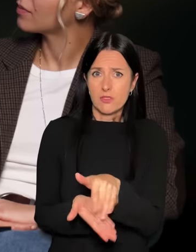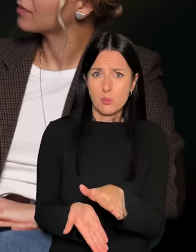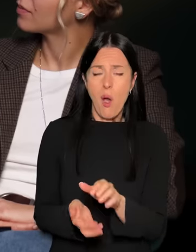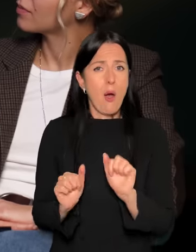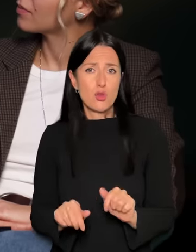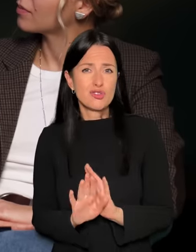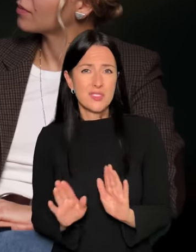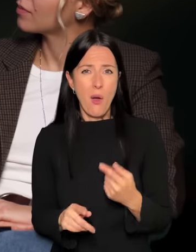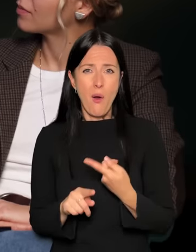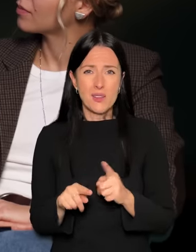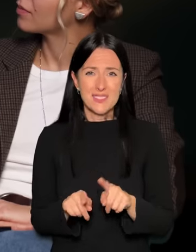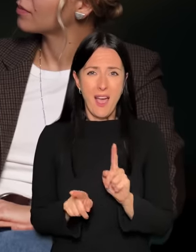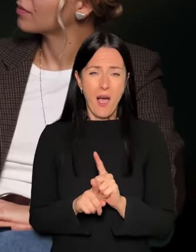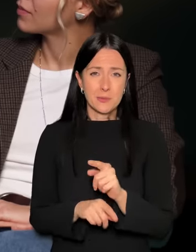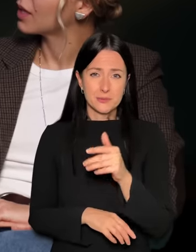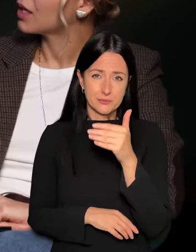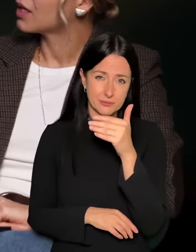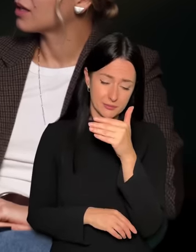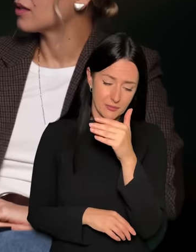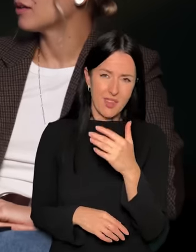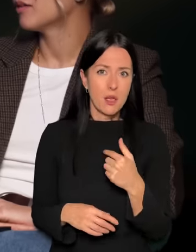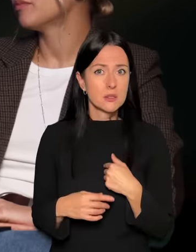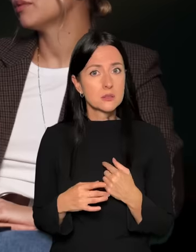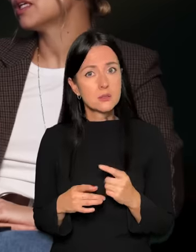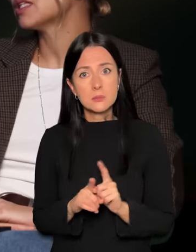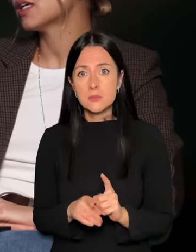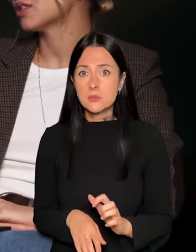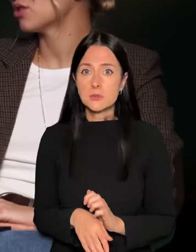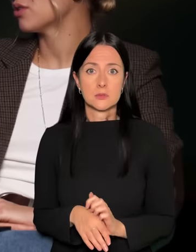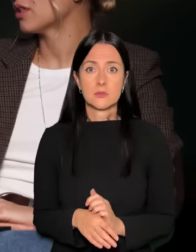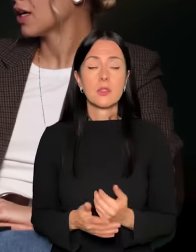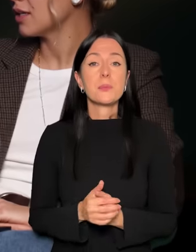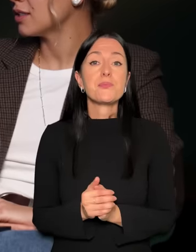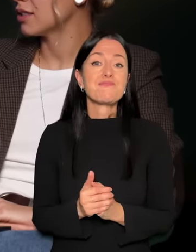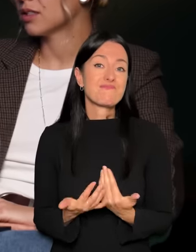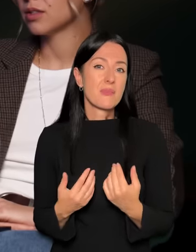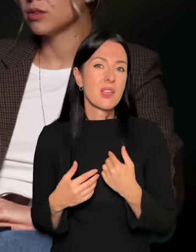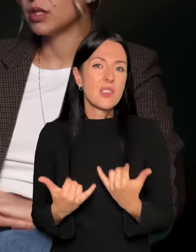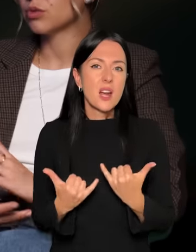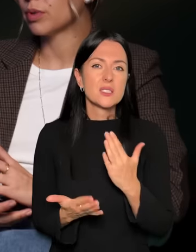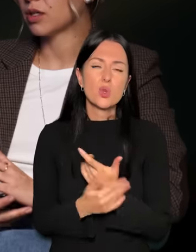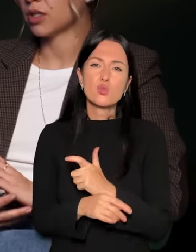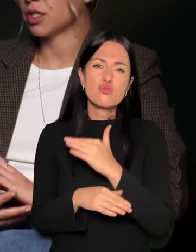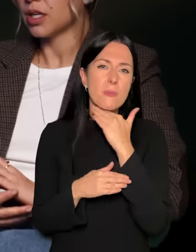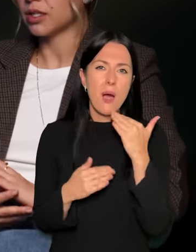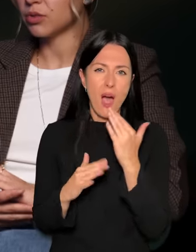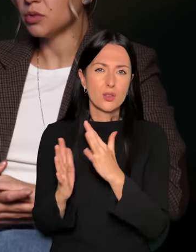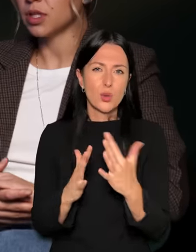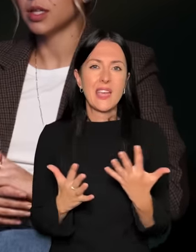maybe not, but this hiding of eyes annoys me. I think there are many things that are annoying now,